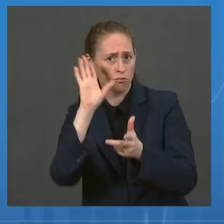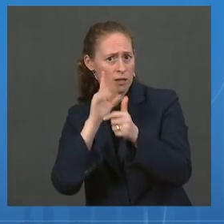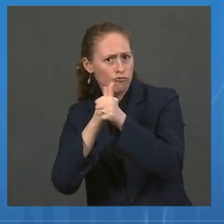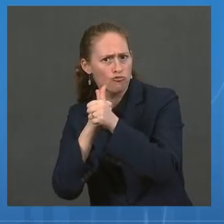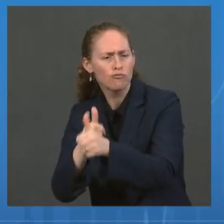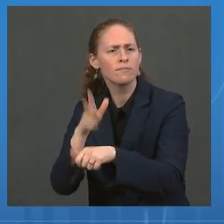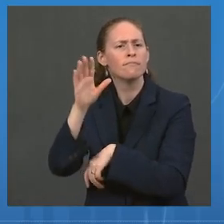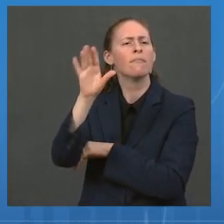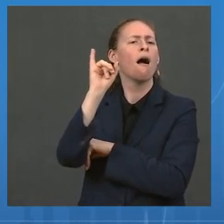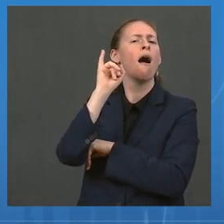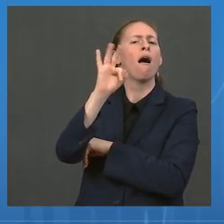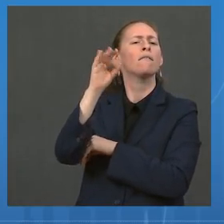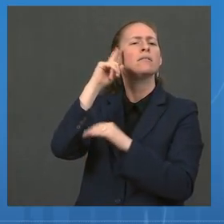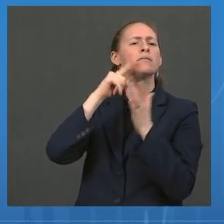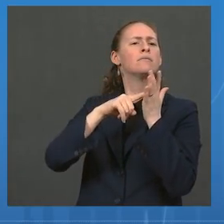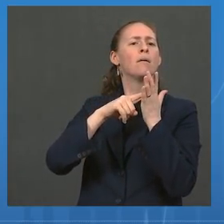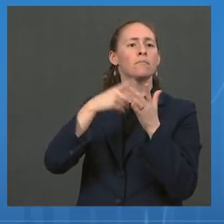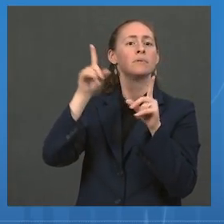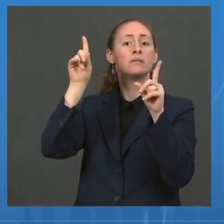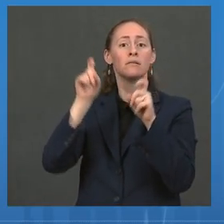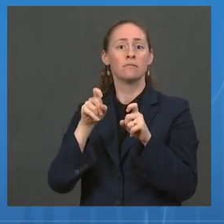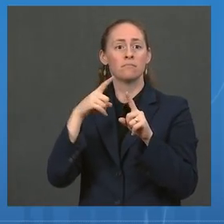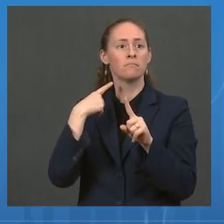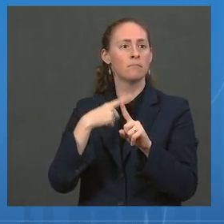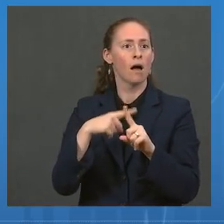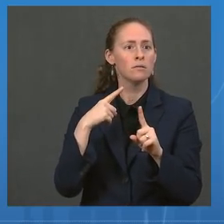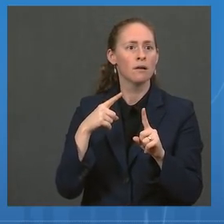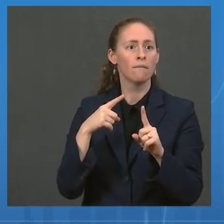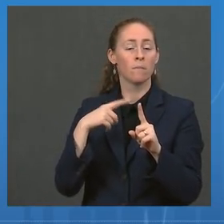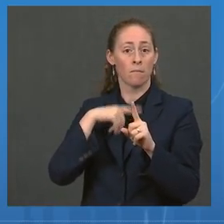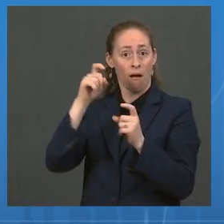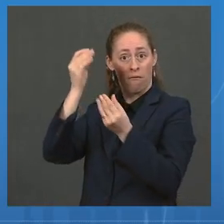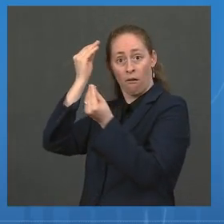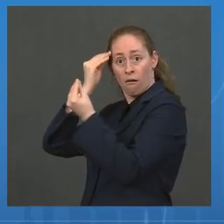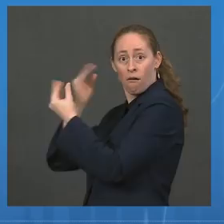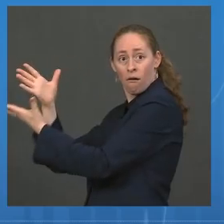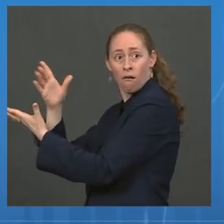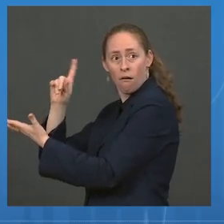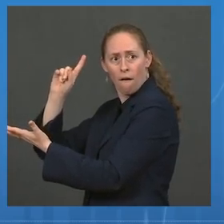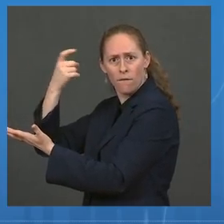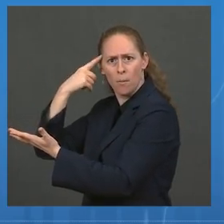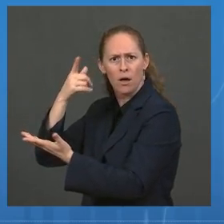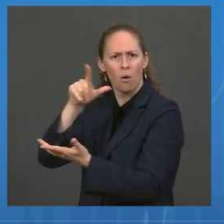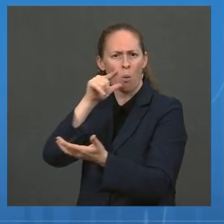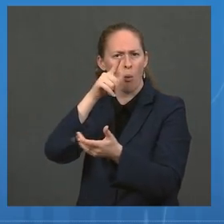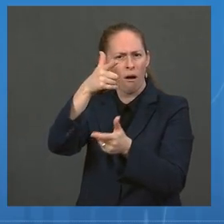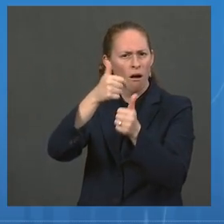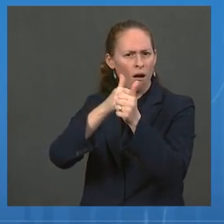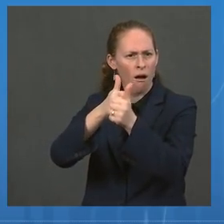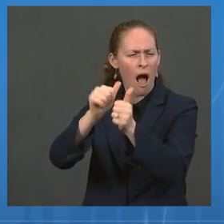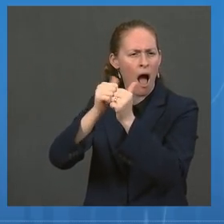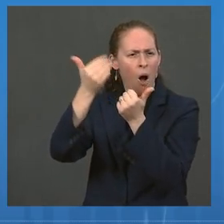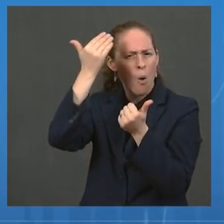And secondly, is this basically a guarantee from the government that from now on, inexpensive,